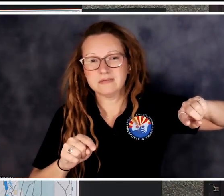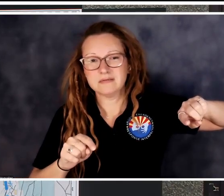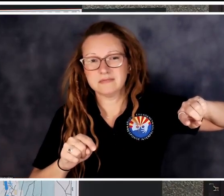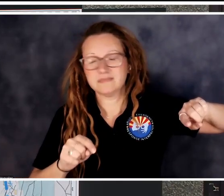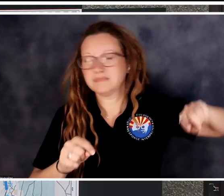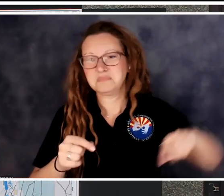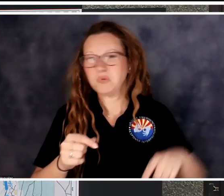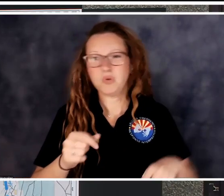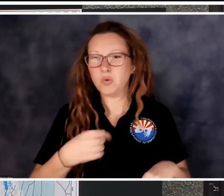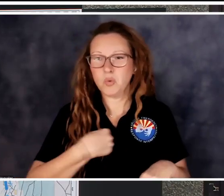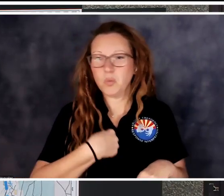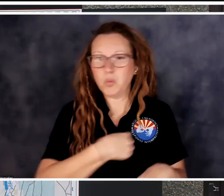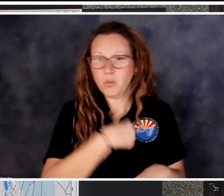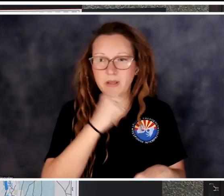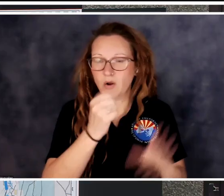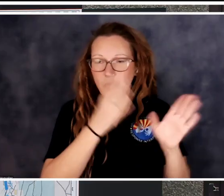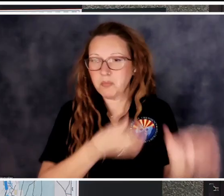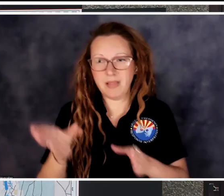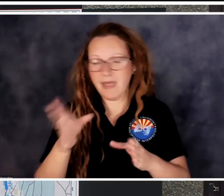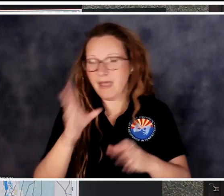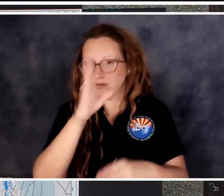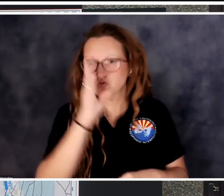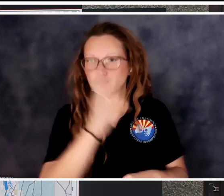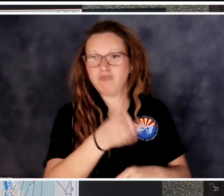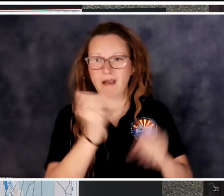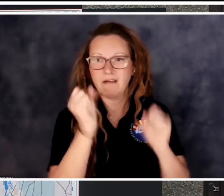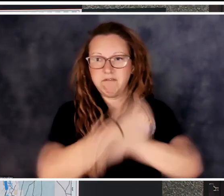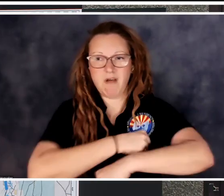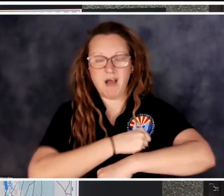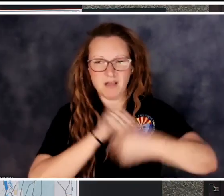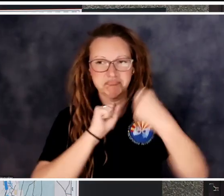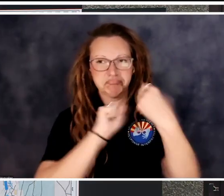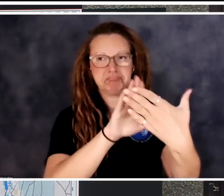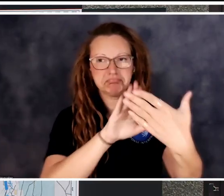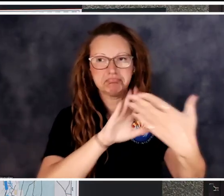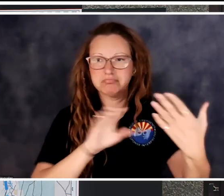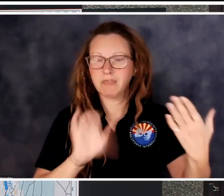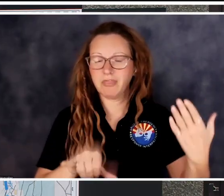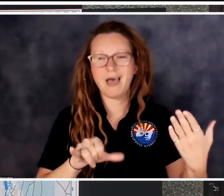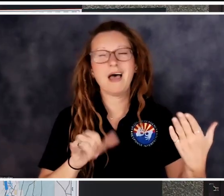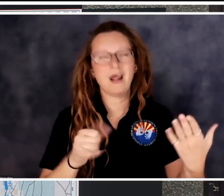you know, we're not planning on going direct even with these changing conditions.